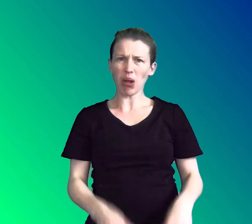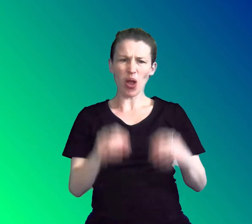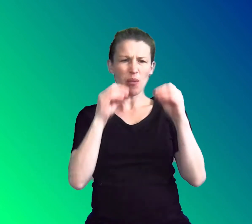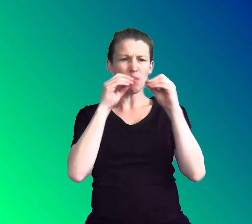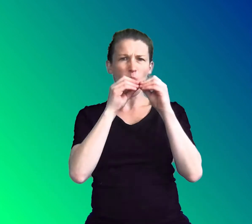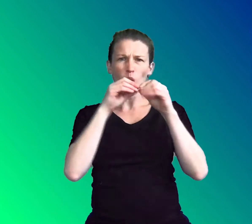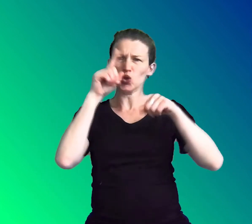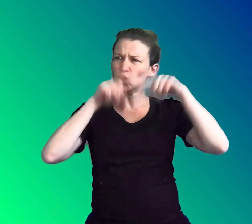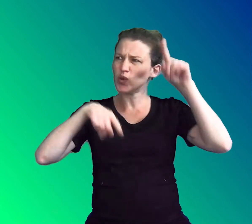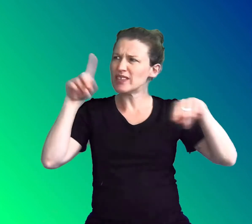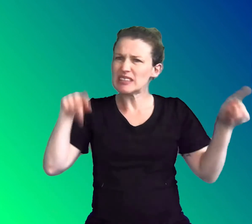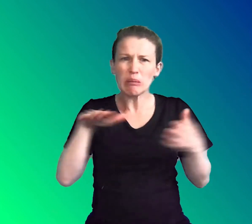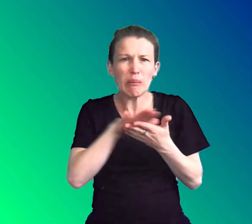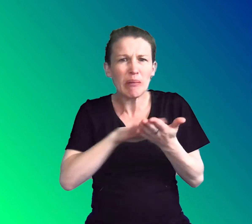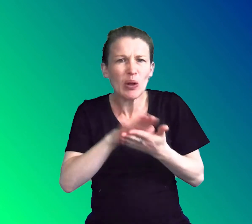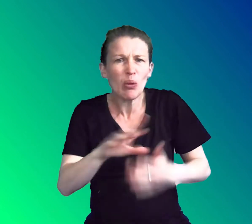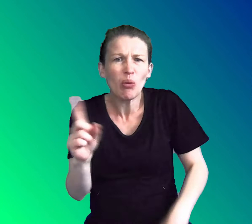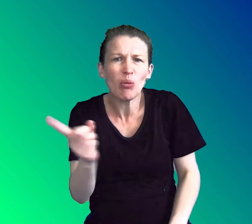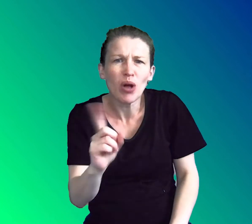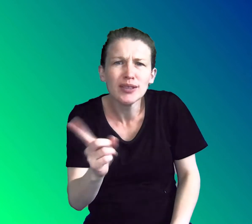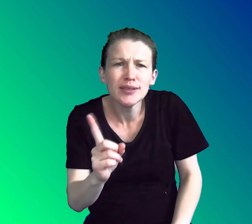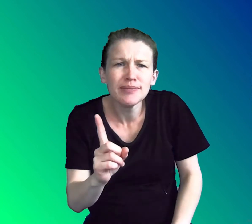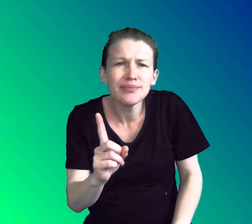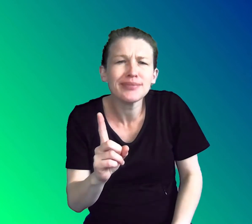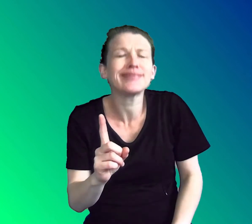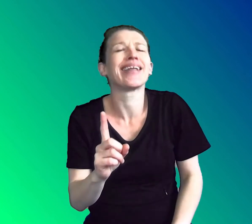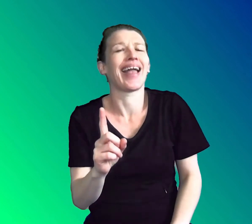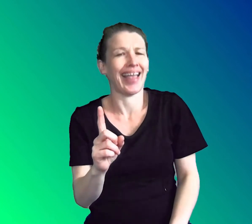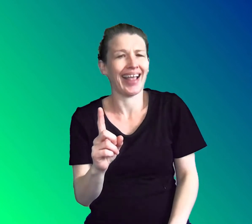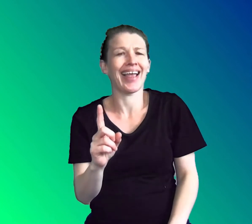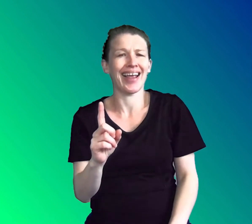but what does it mean?